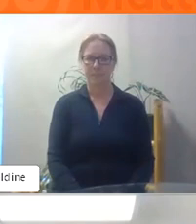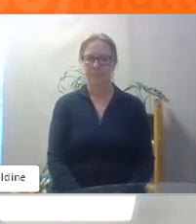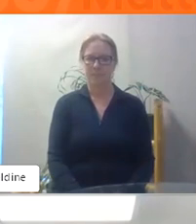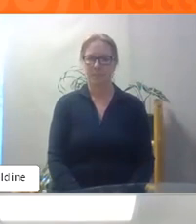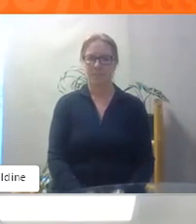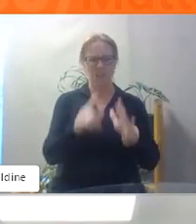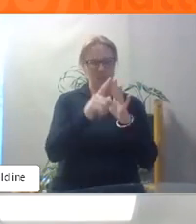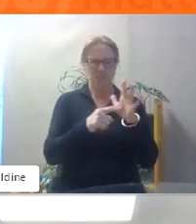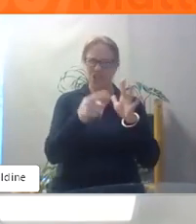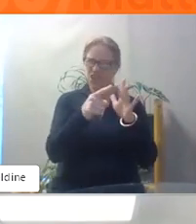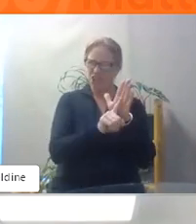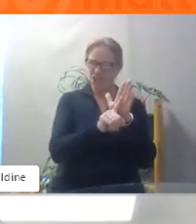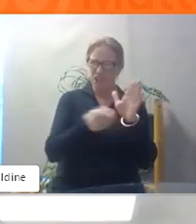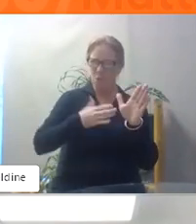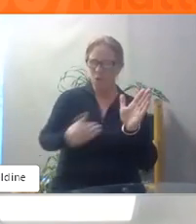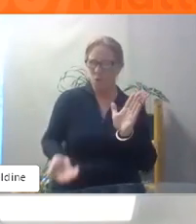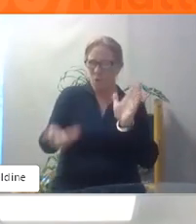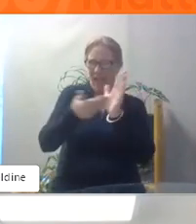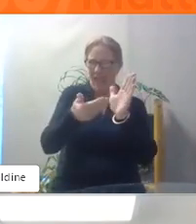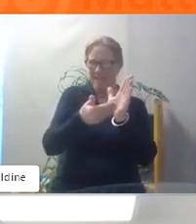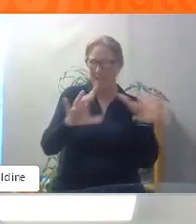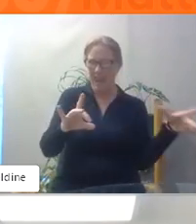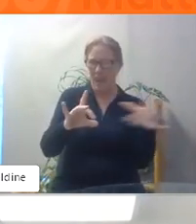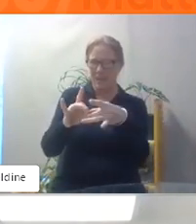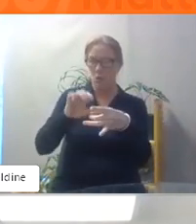say anything about that, kind of linking it into your research around